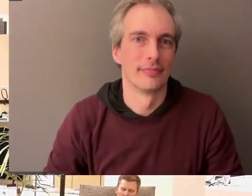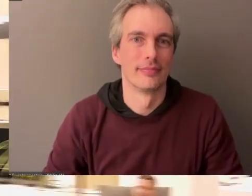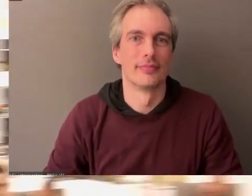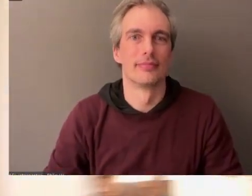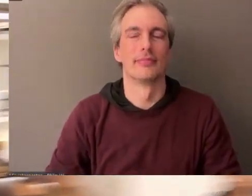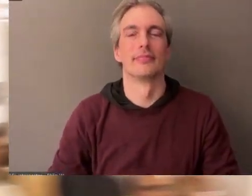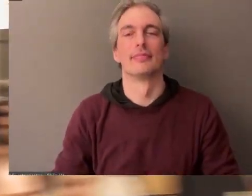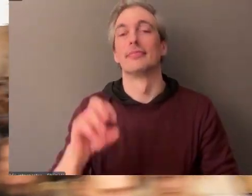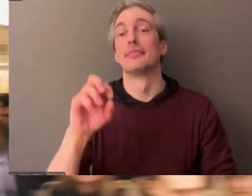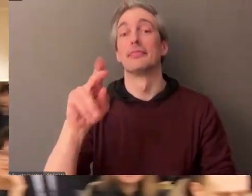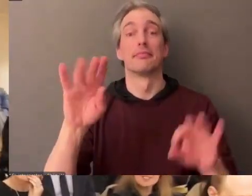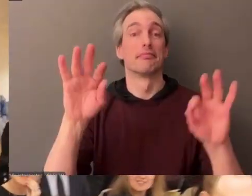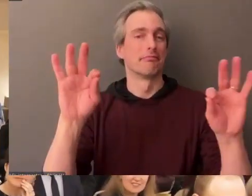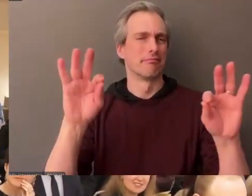And then we're gonna go back to the audience.